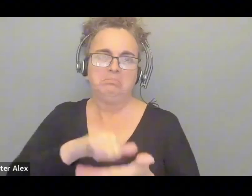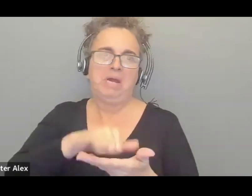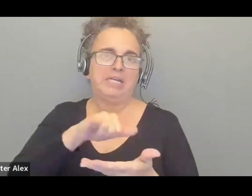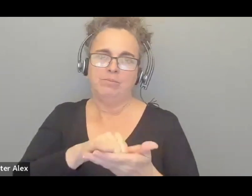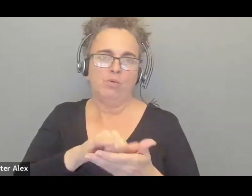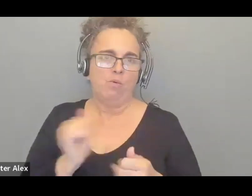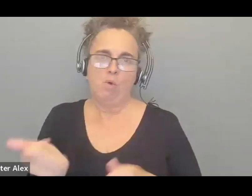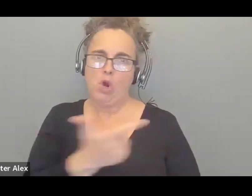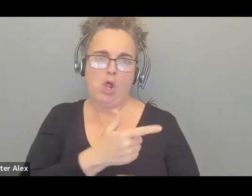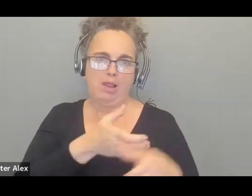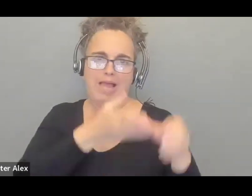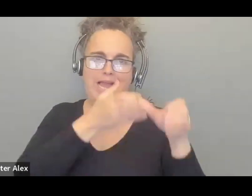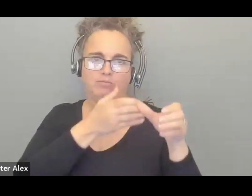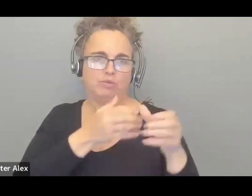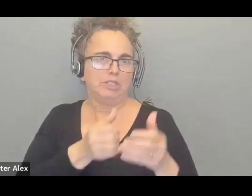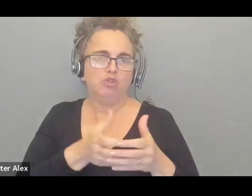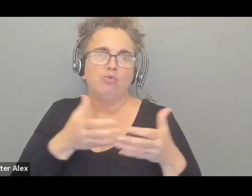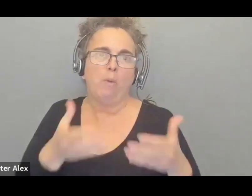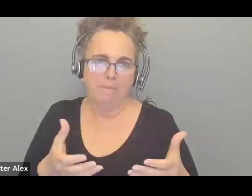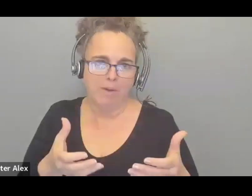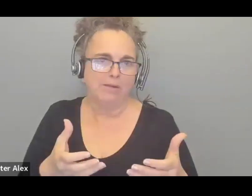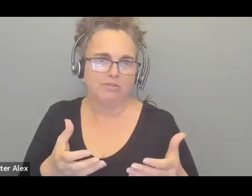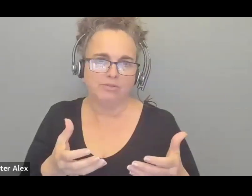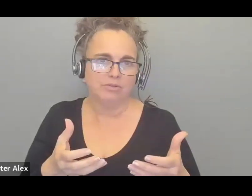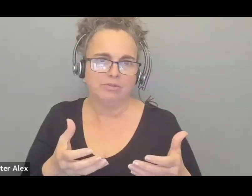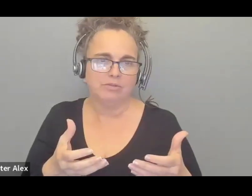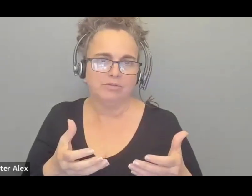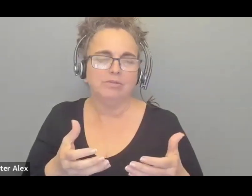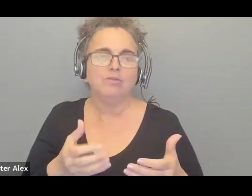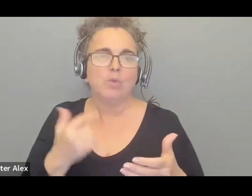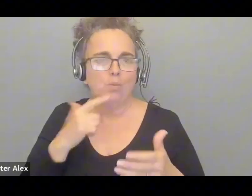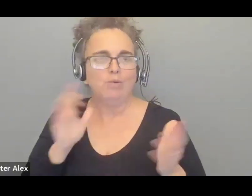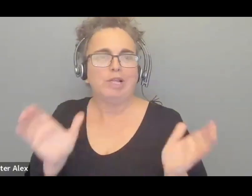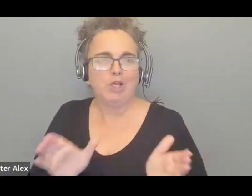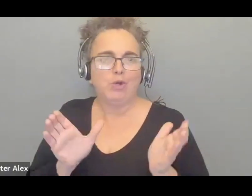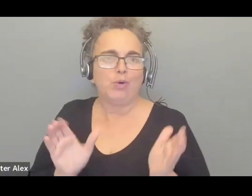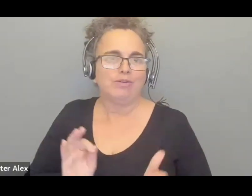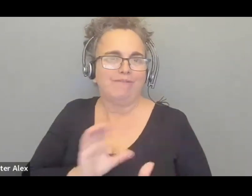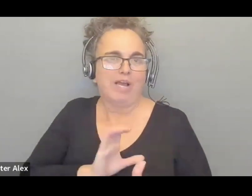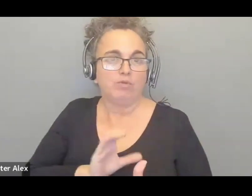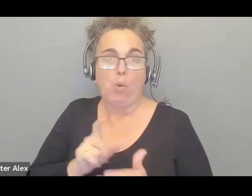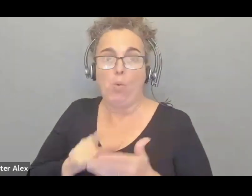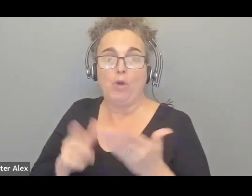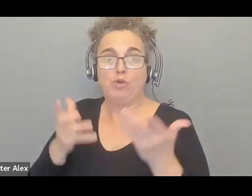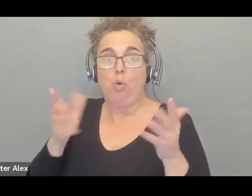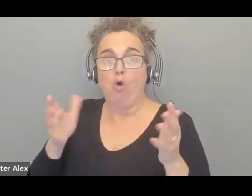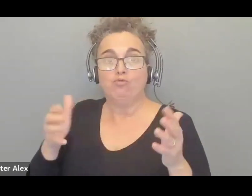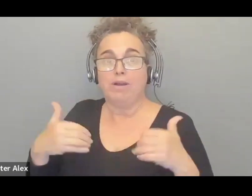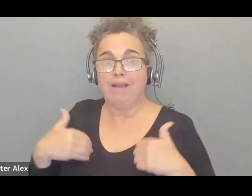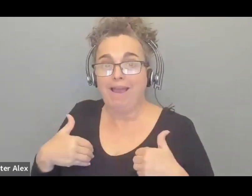There's just so much. And so we really encourage faculty to look at what do they have and what's one thing they